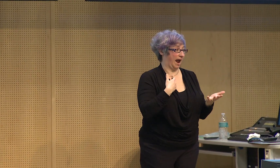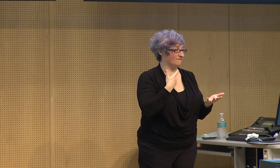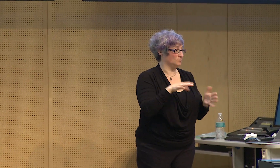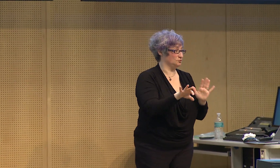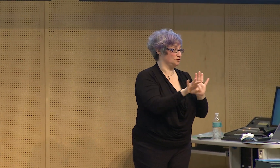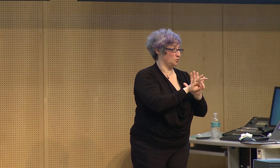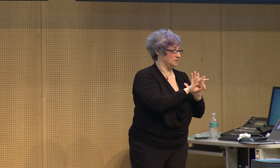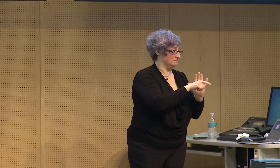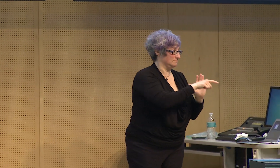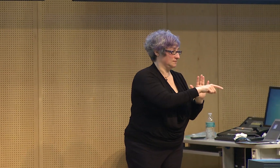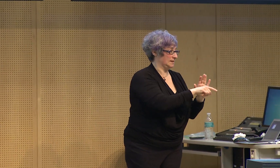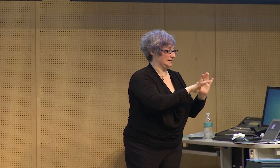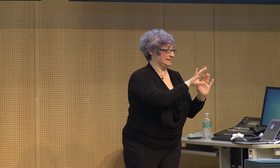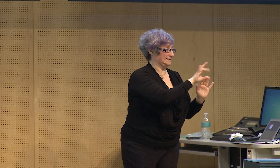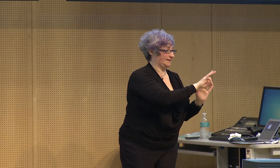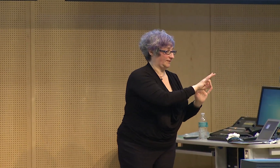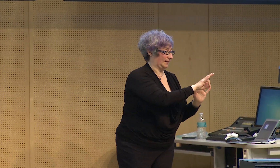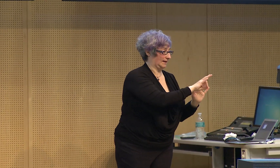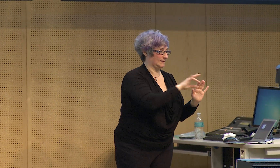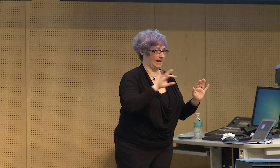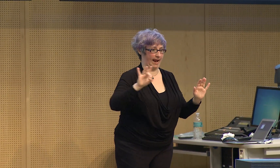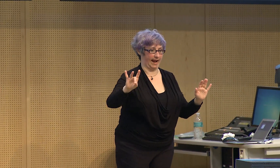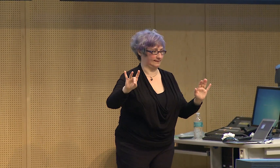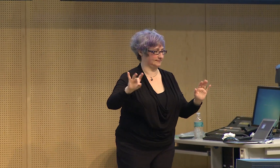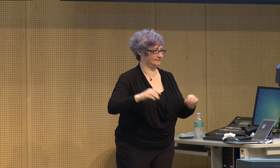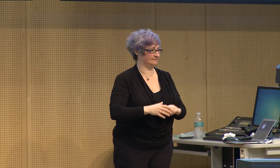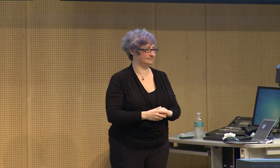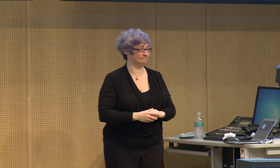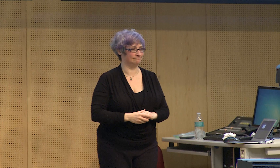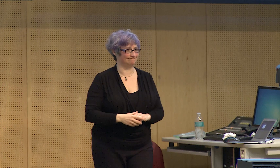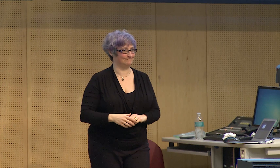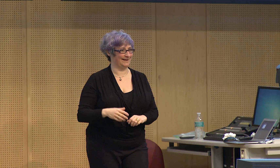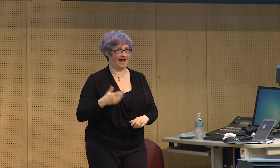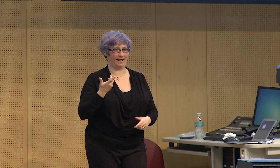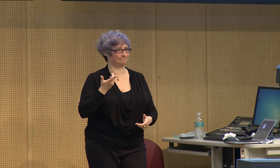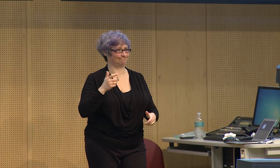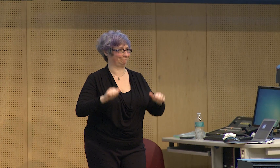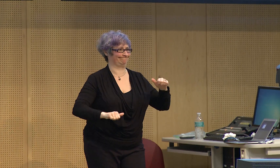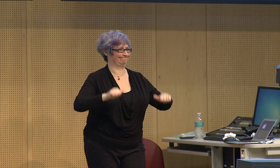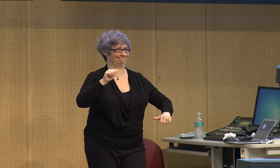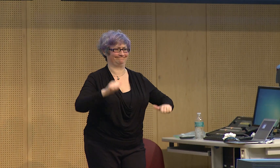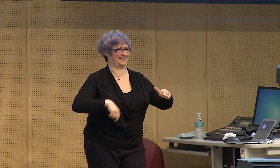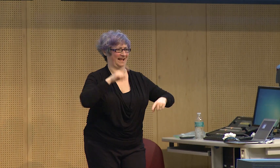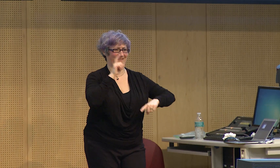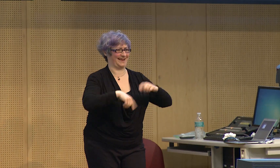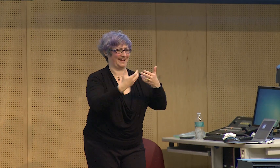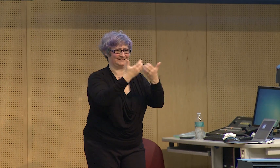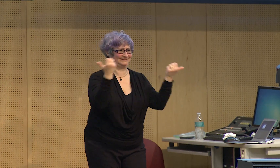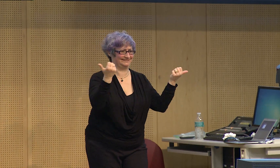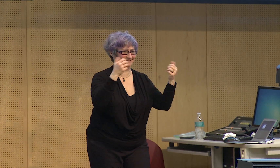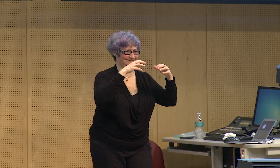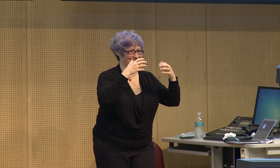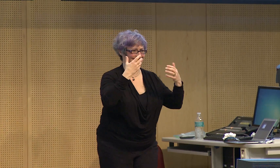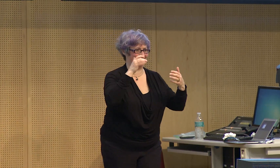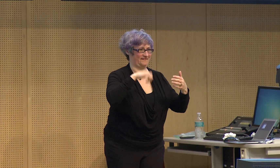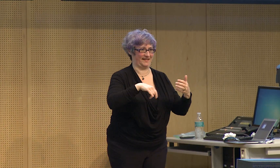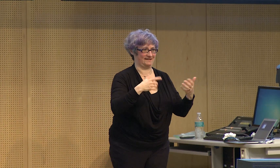Maybe they have a choice between 7 or 8 nuts. They're not going to be able to know